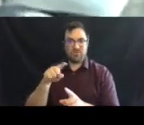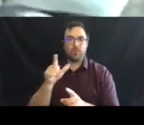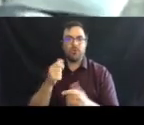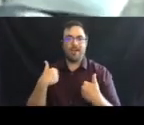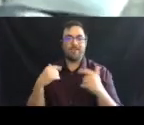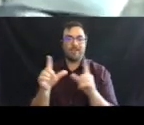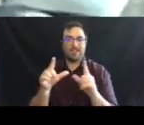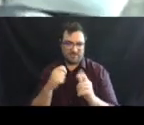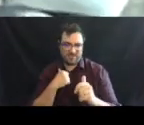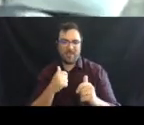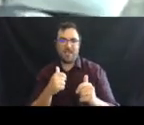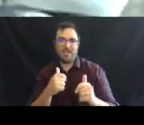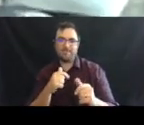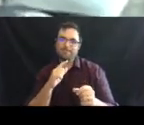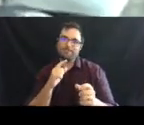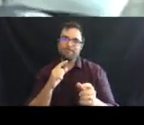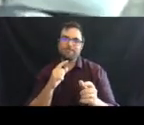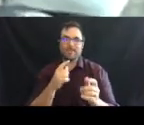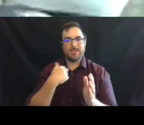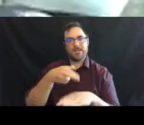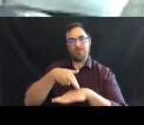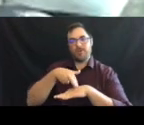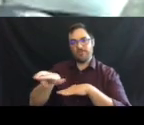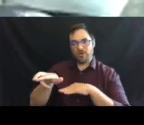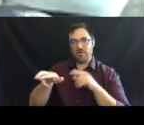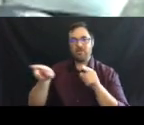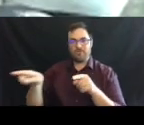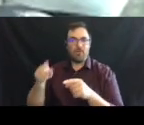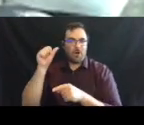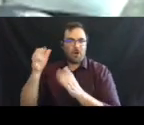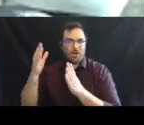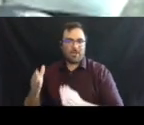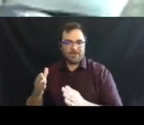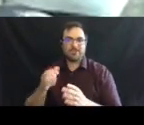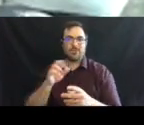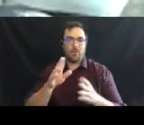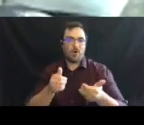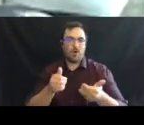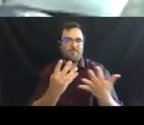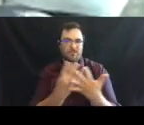or making a referral shortly after birth to an audiologist for that hearing screening. We also